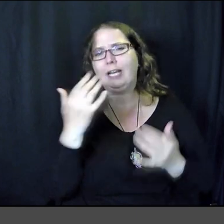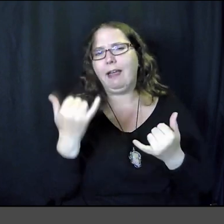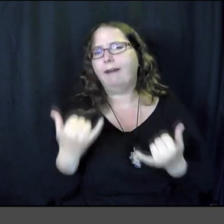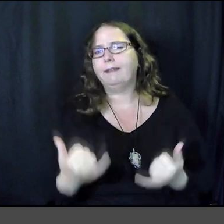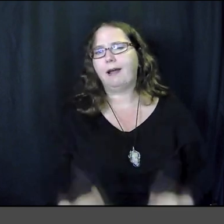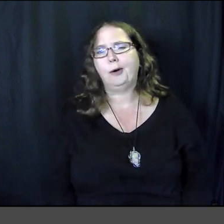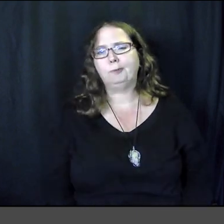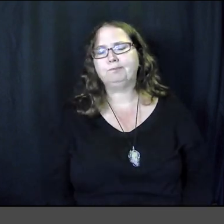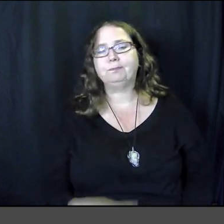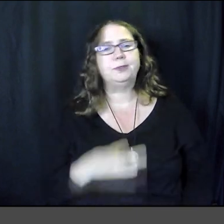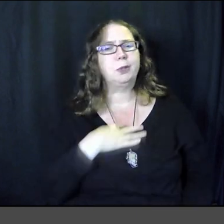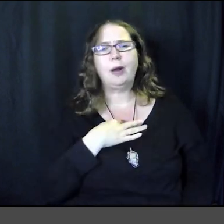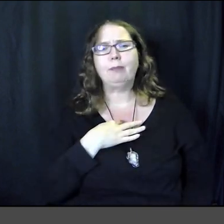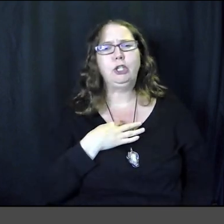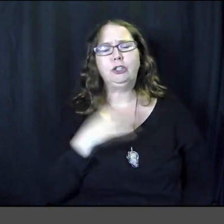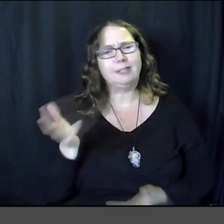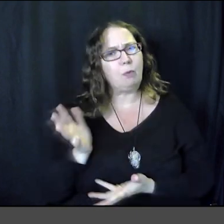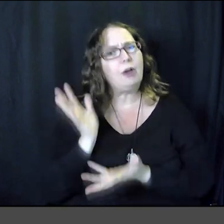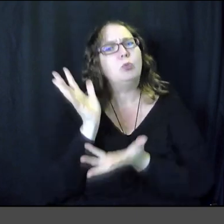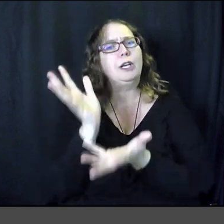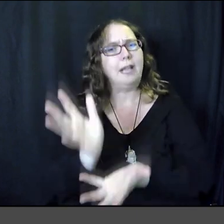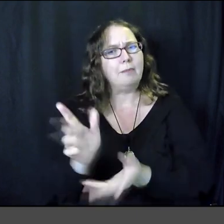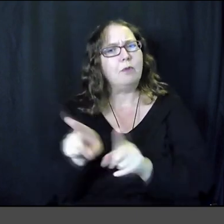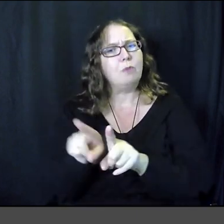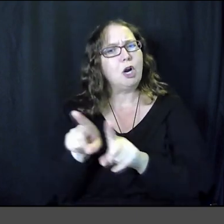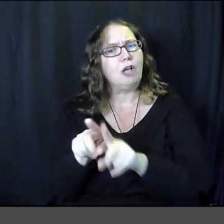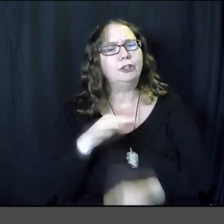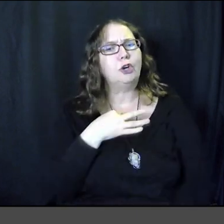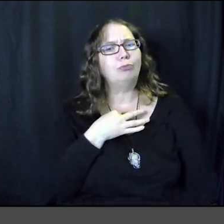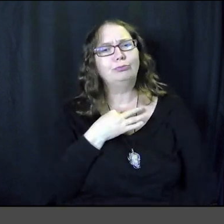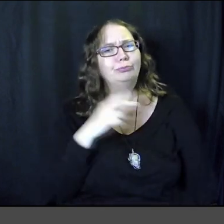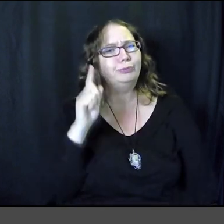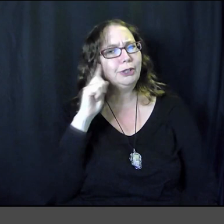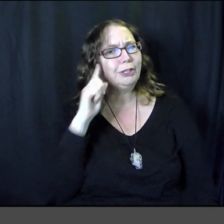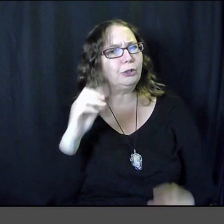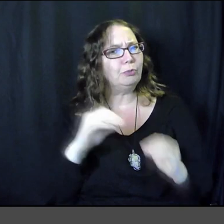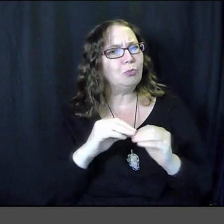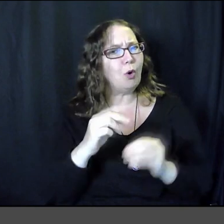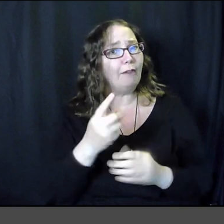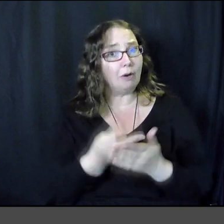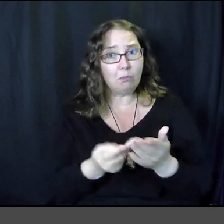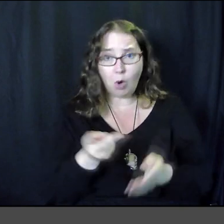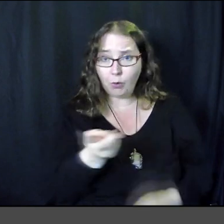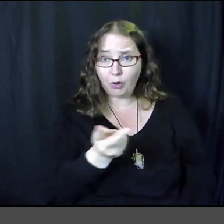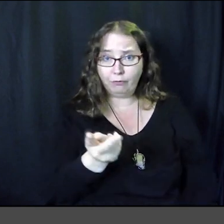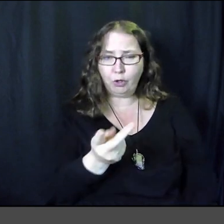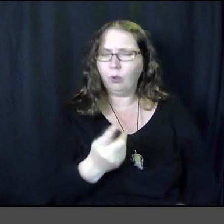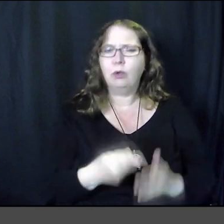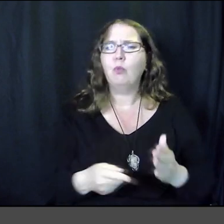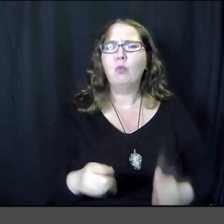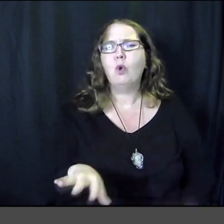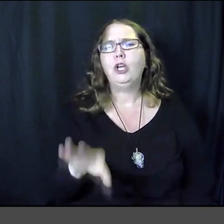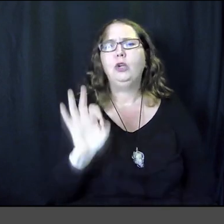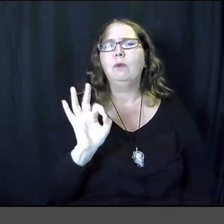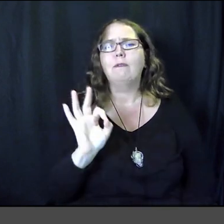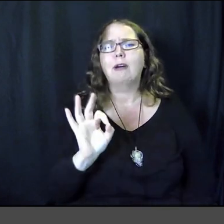BUT ALSO TO HEAR MORE FROM BOTH OF YOU ABOUT WHAT YOU ARE FINDING ON THE ROAD.